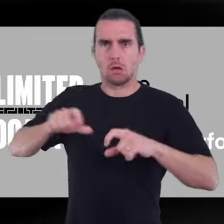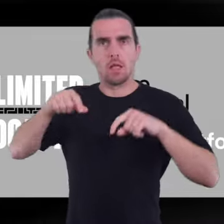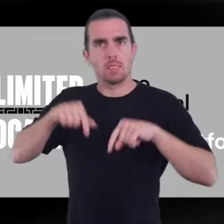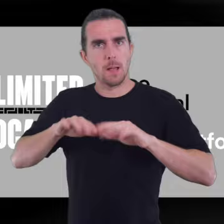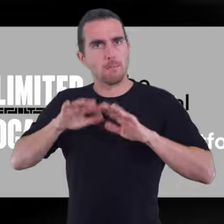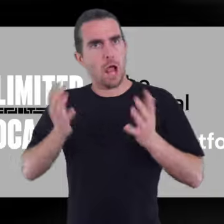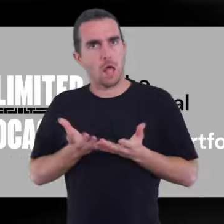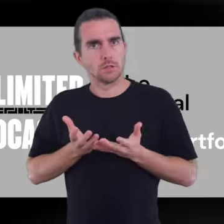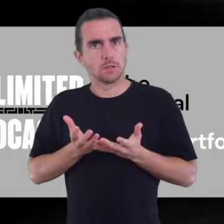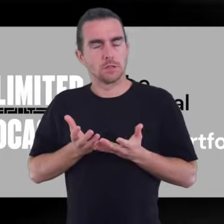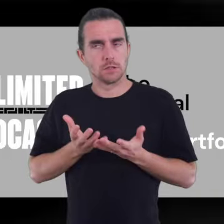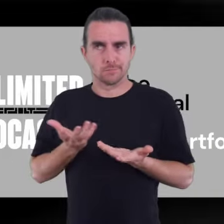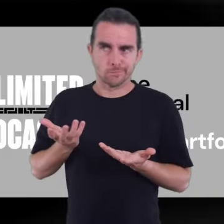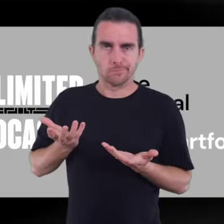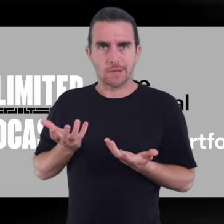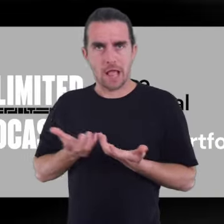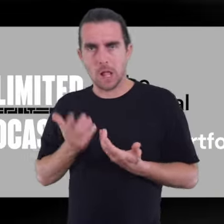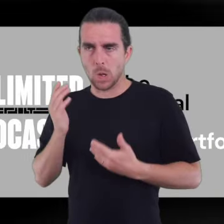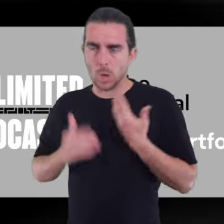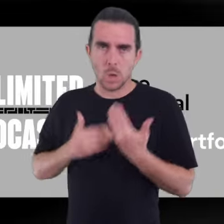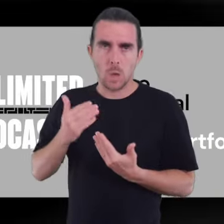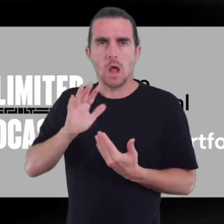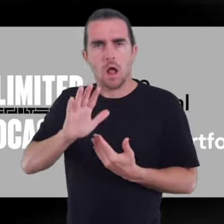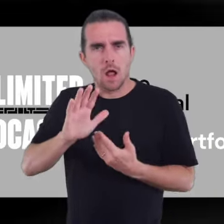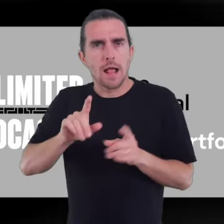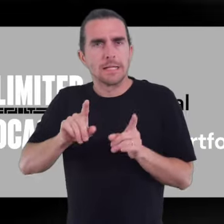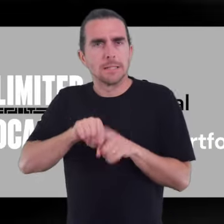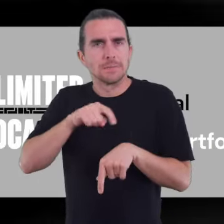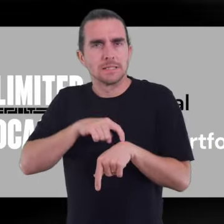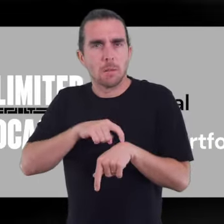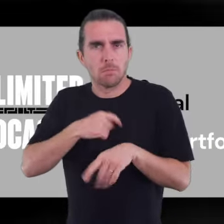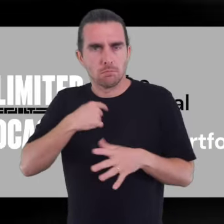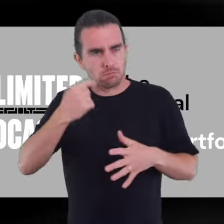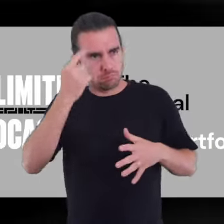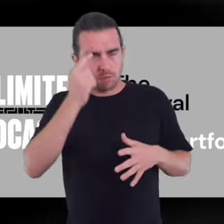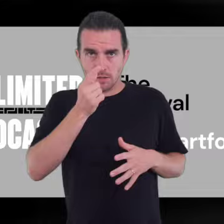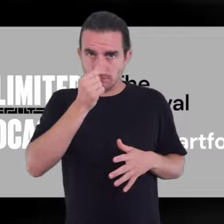it's also about the sustainability of the planet, but also at the same time